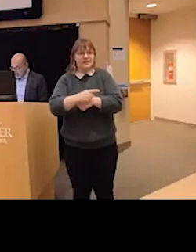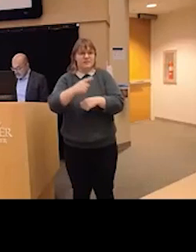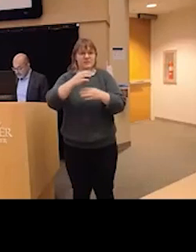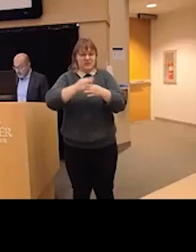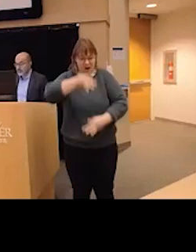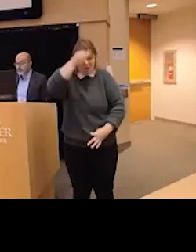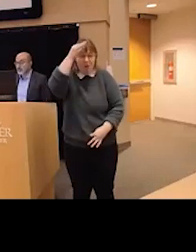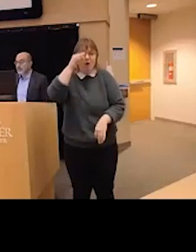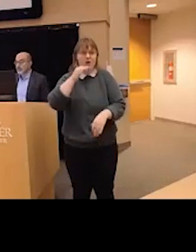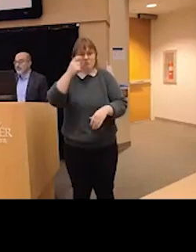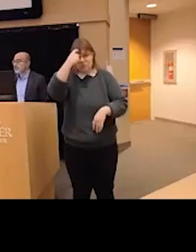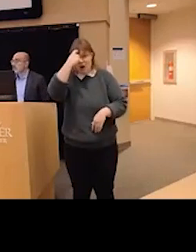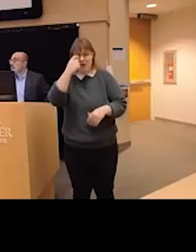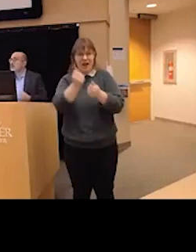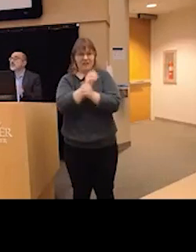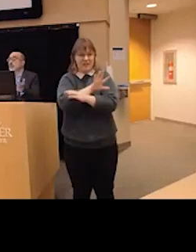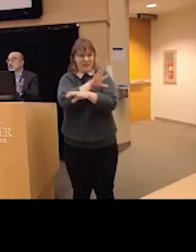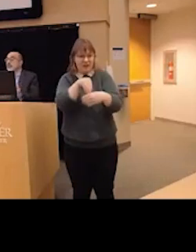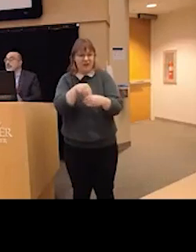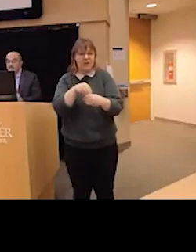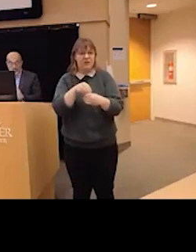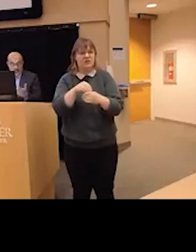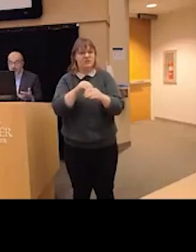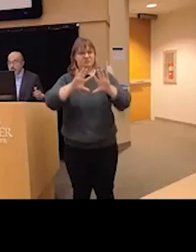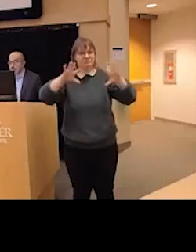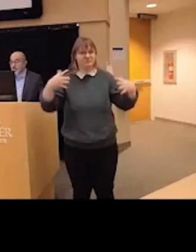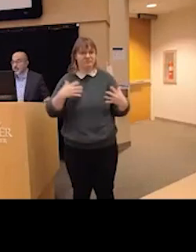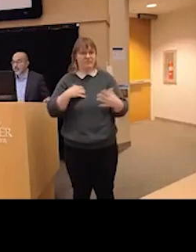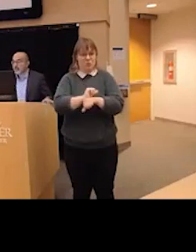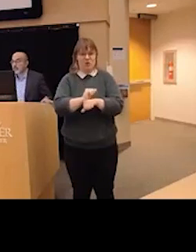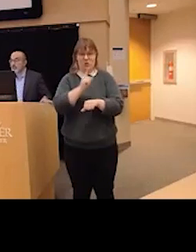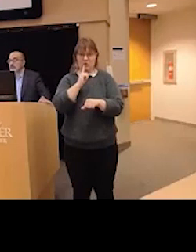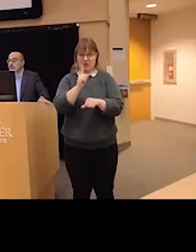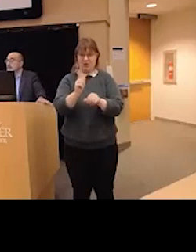that together is is really part of this Corpus of work that really illustrates why you know chronic